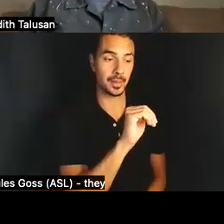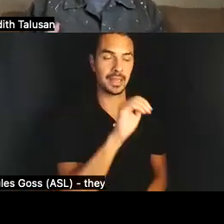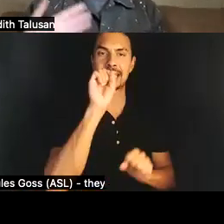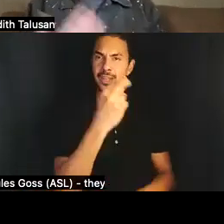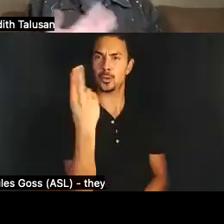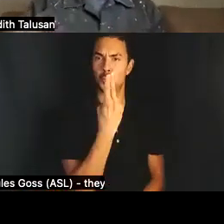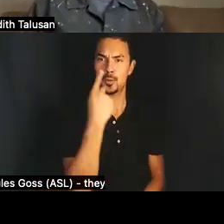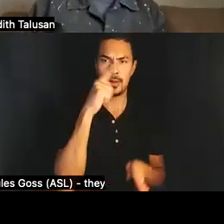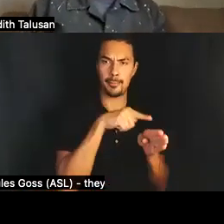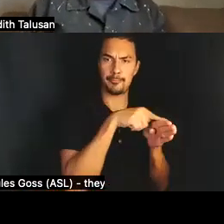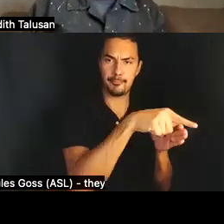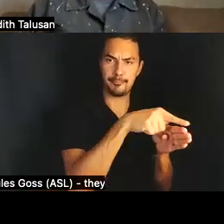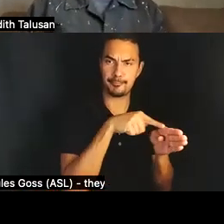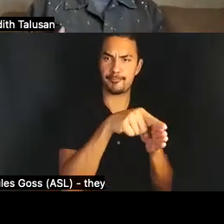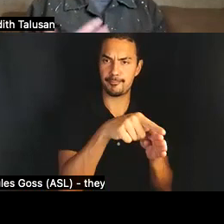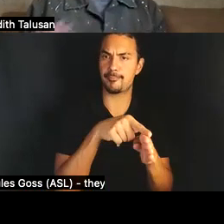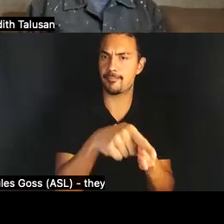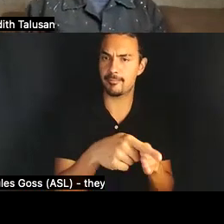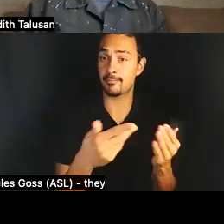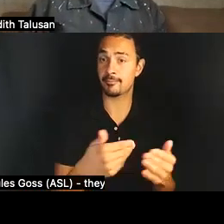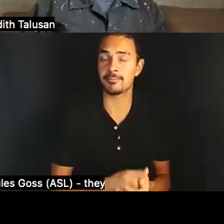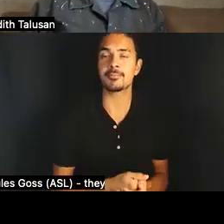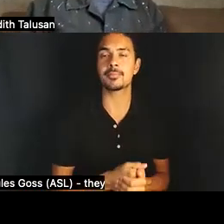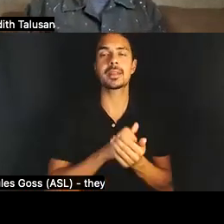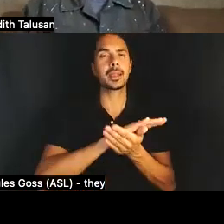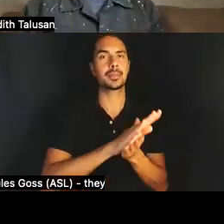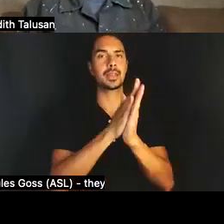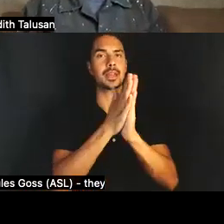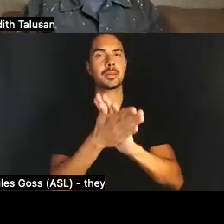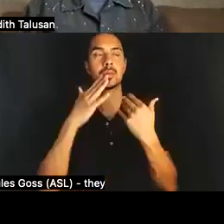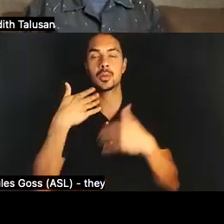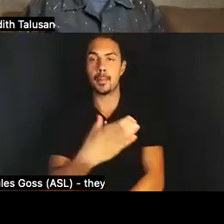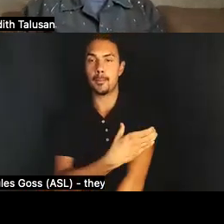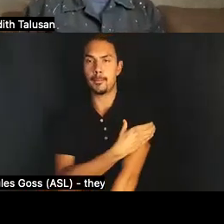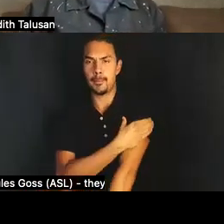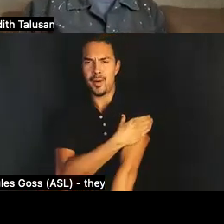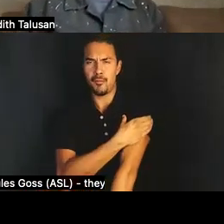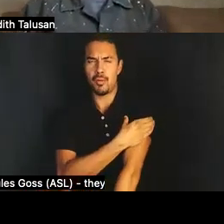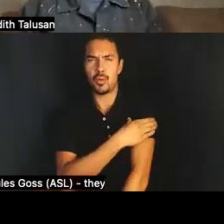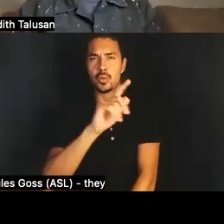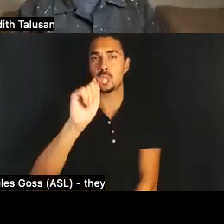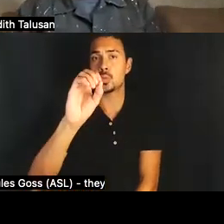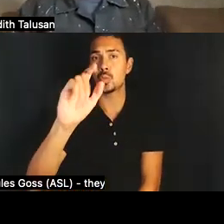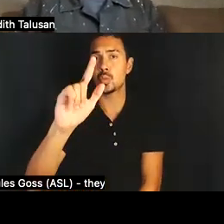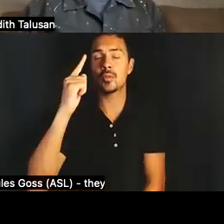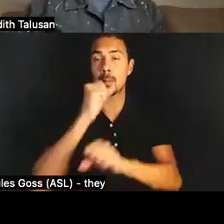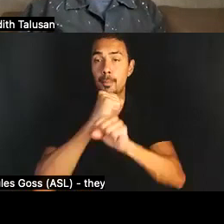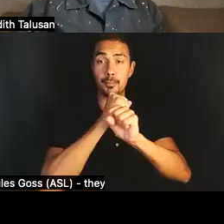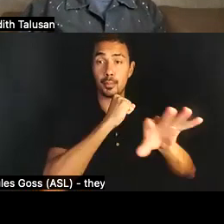That, versus what you actually can use it for, right? Because of the fact that it has become such a powerful